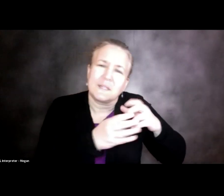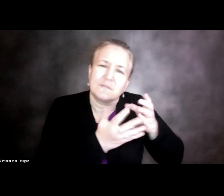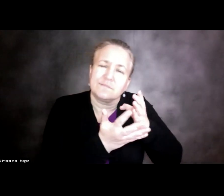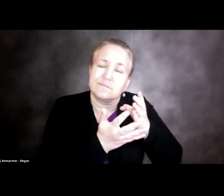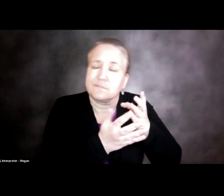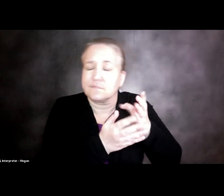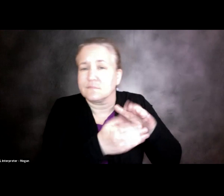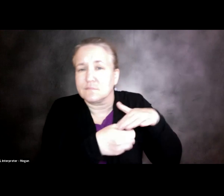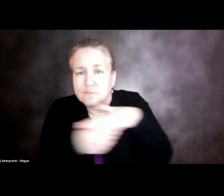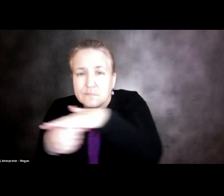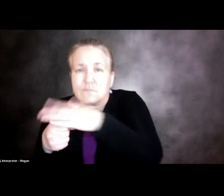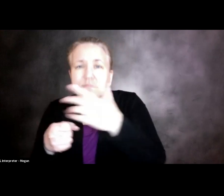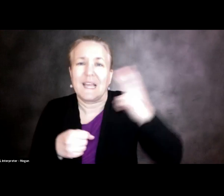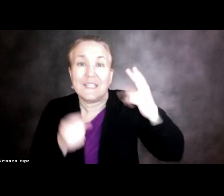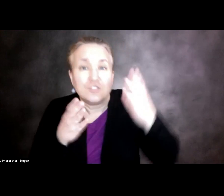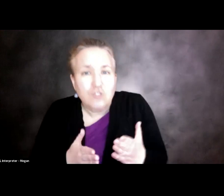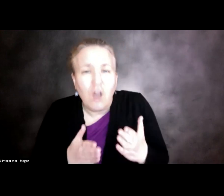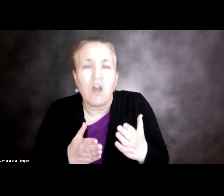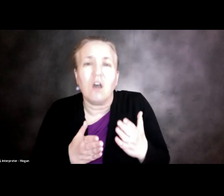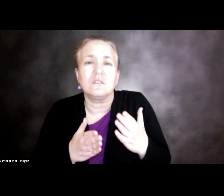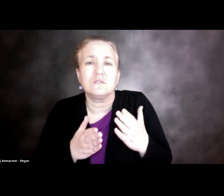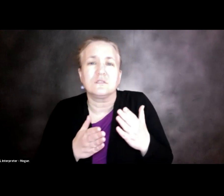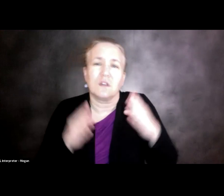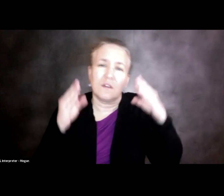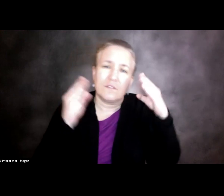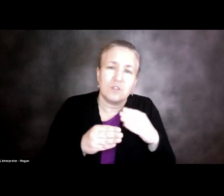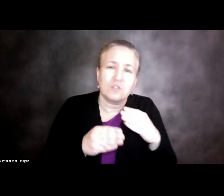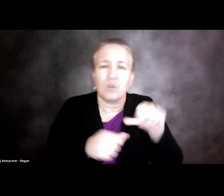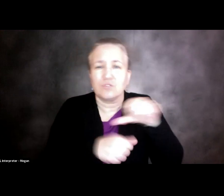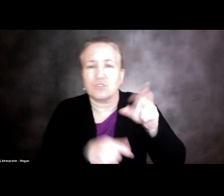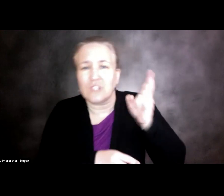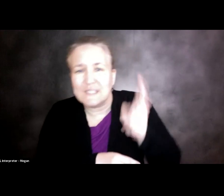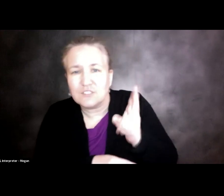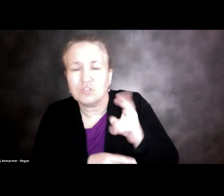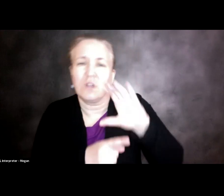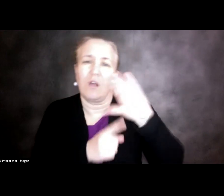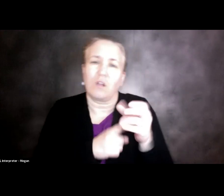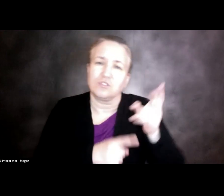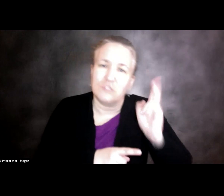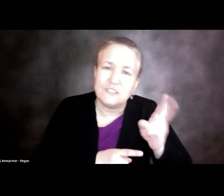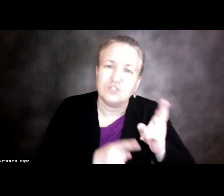Historians adopting social history, cultural history, or some alternate history approaches